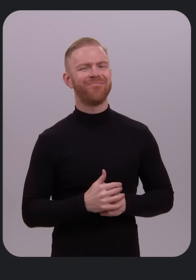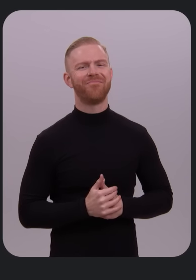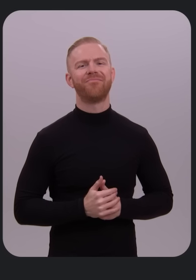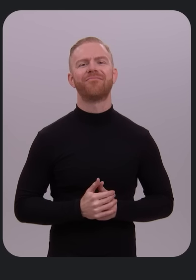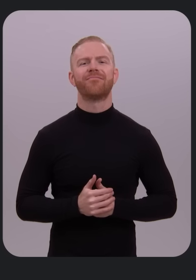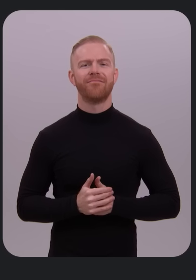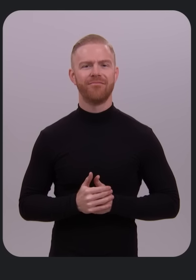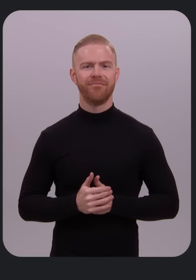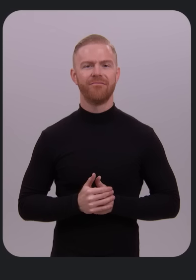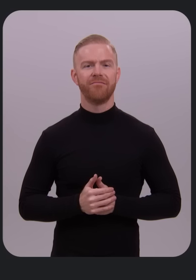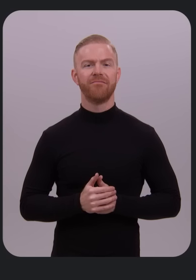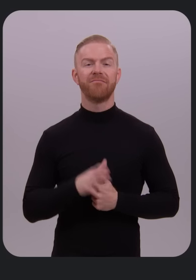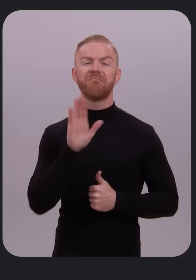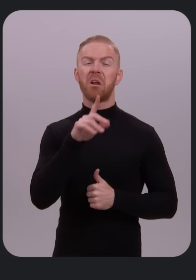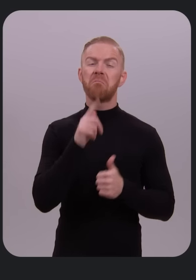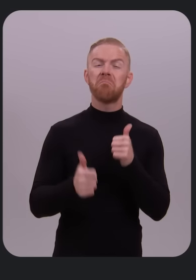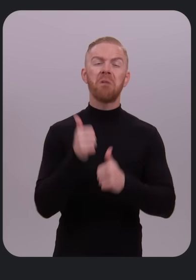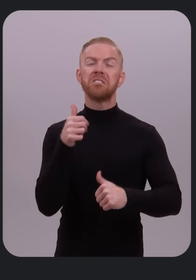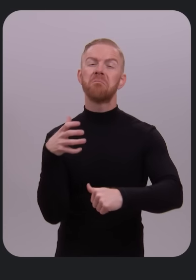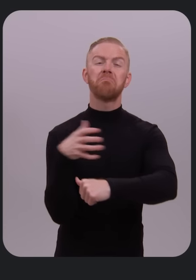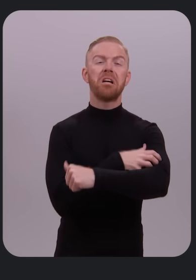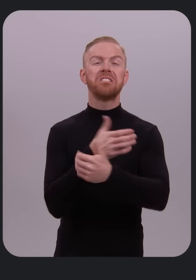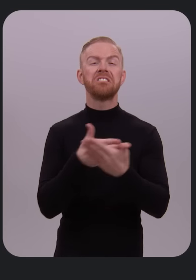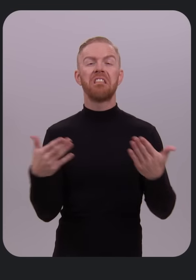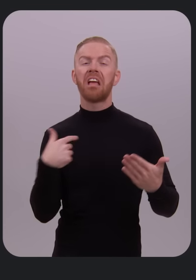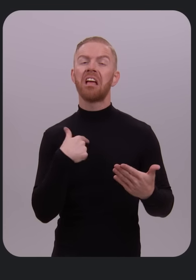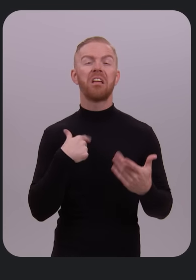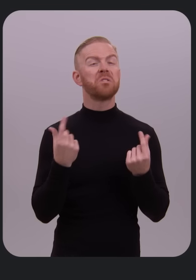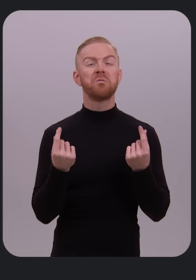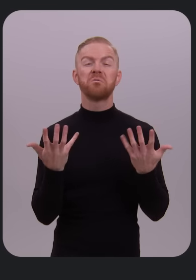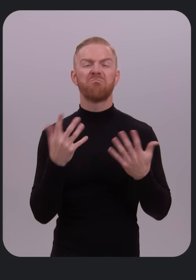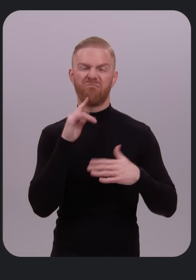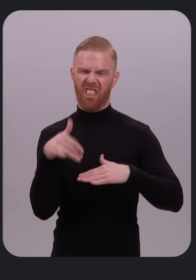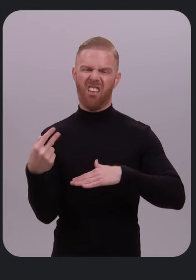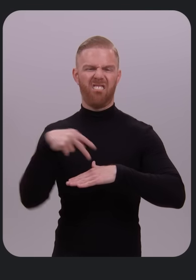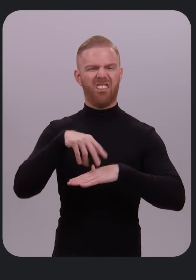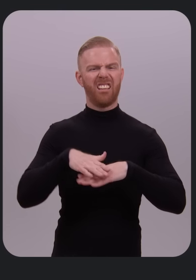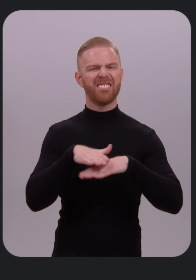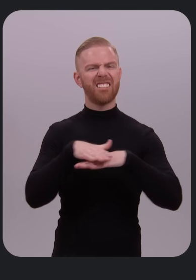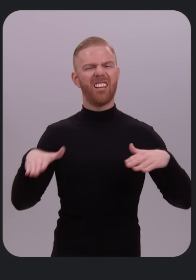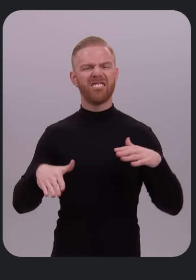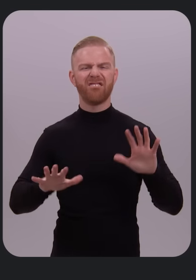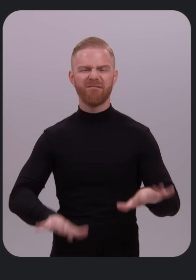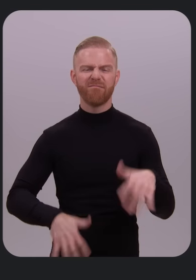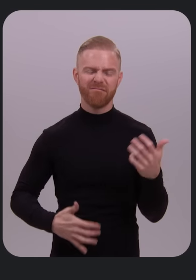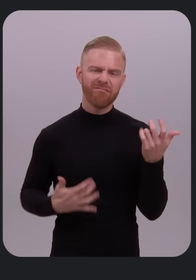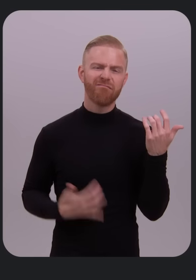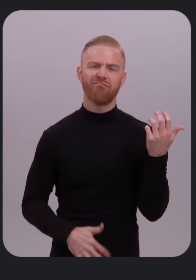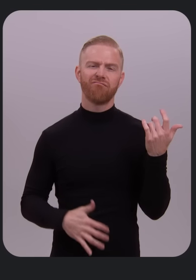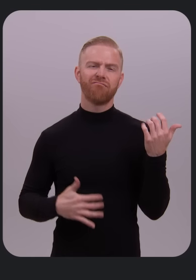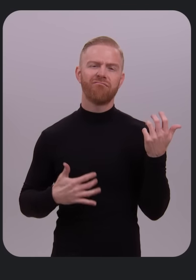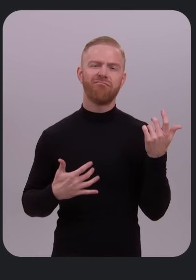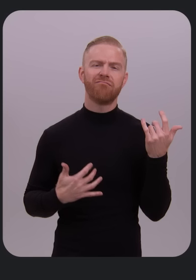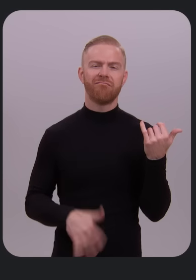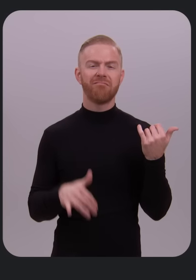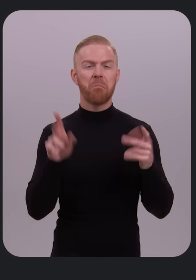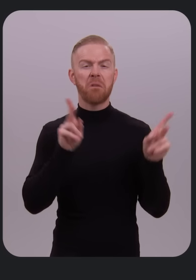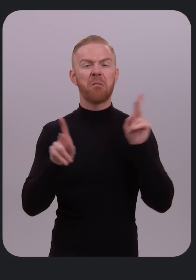The most powerful thing I can do is to get on stage, pick up my guitar, and play. Helps people understand that there's